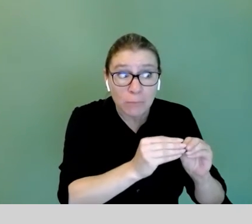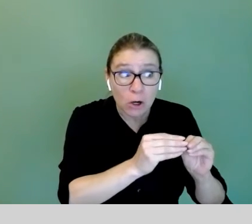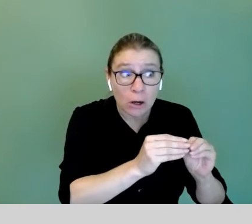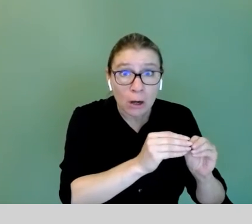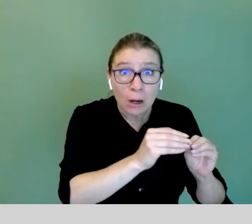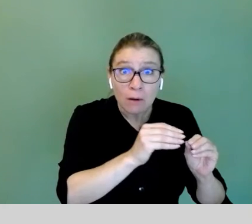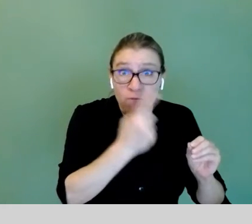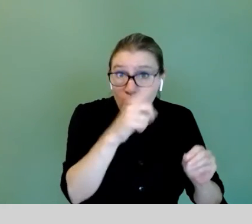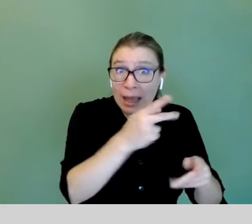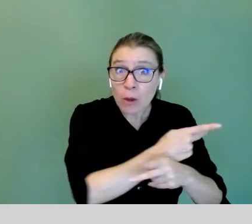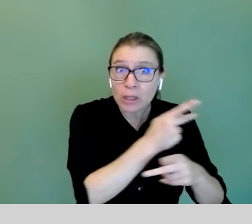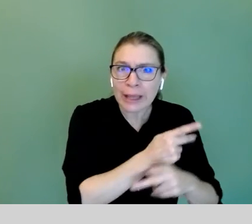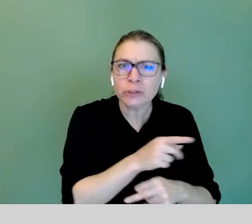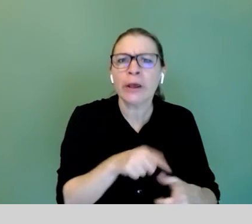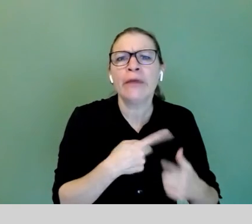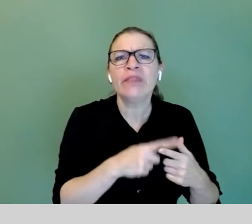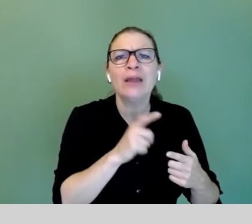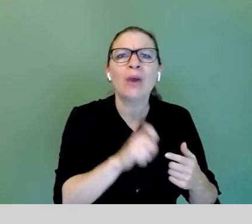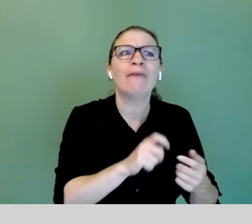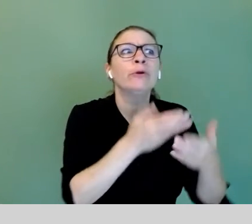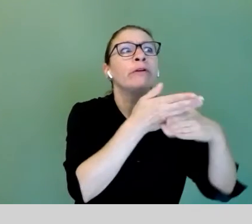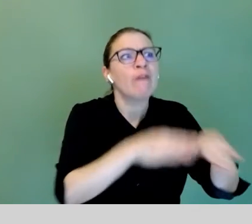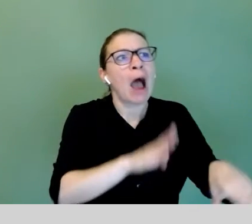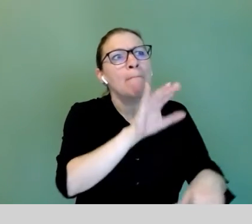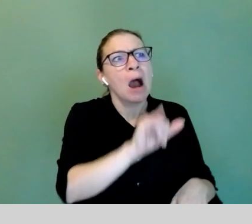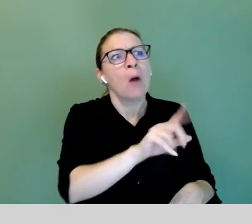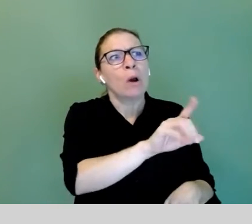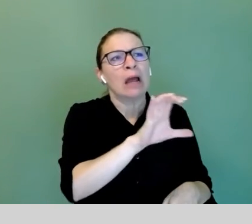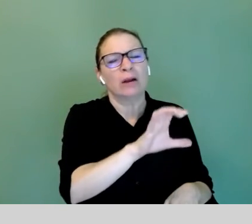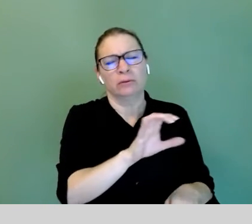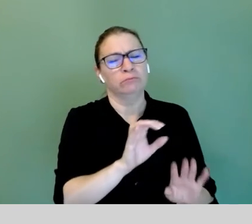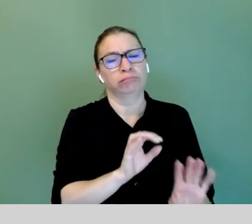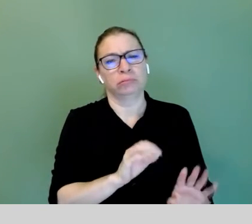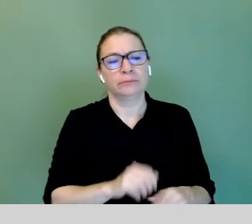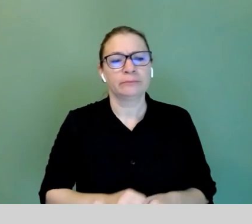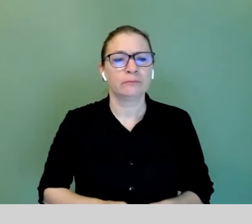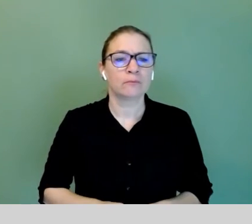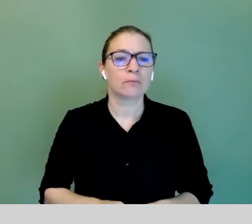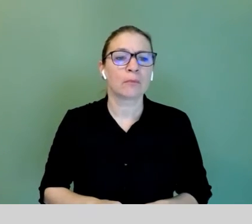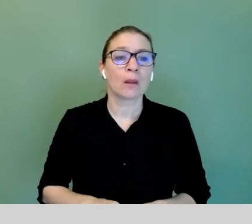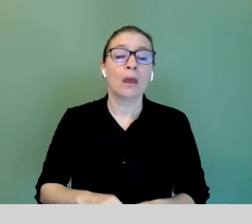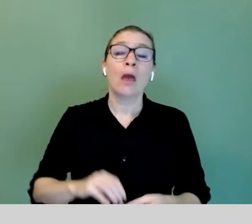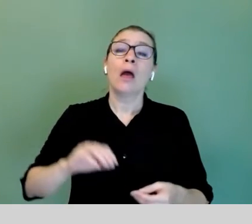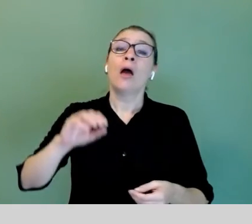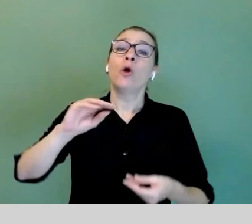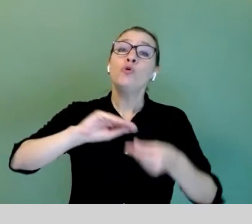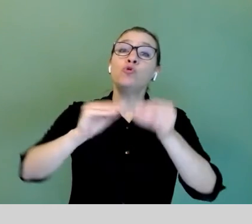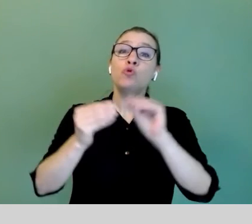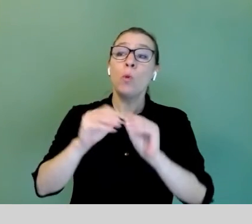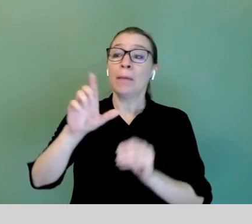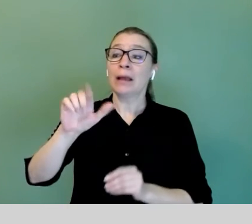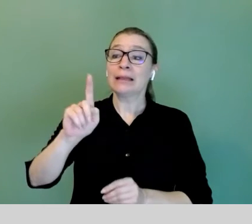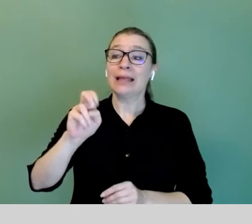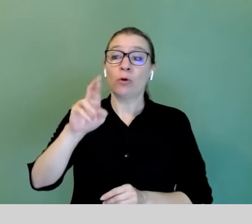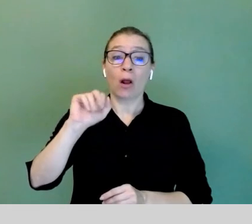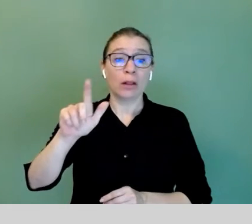you actually have to divide it somewhere by 100, and that's not necessary in this case. Numeric literals is also something